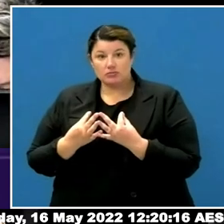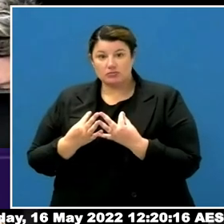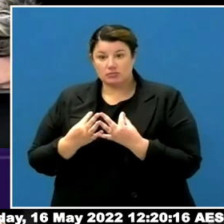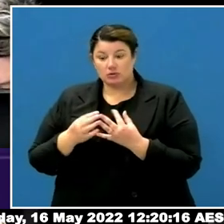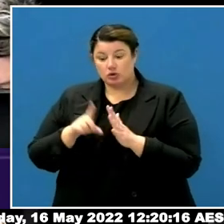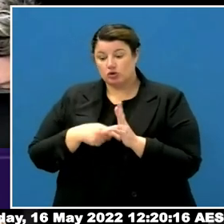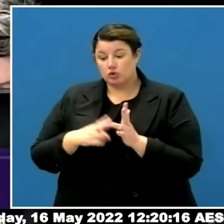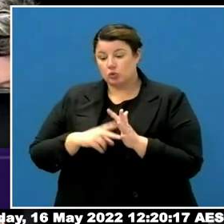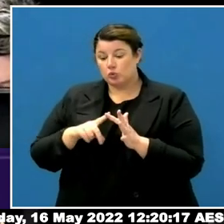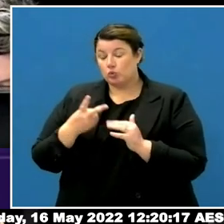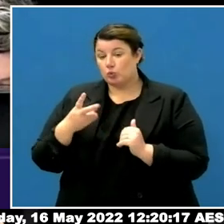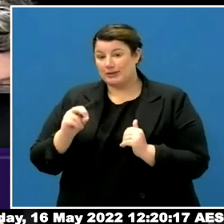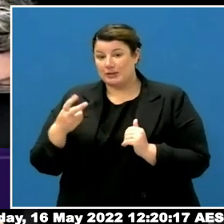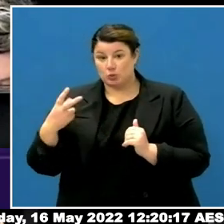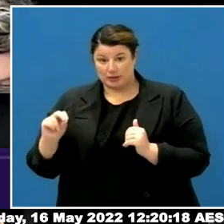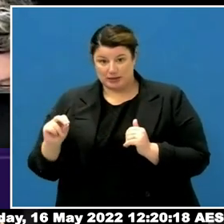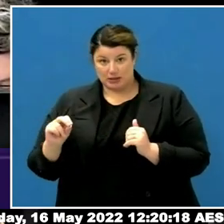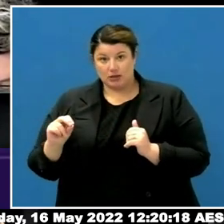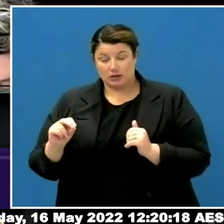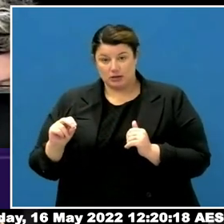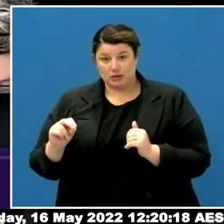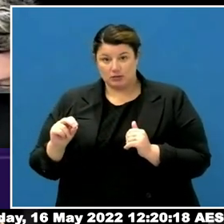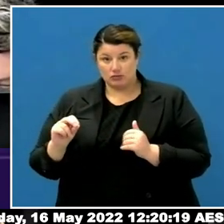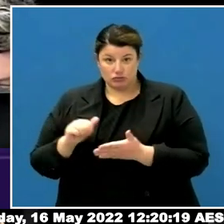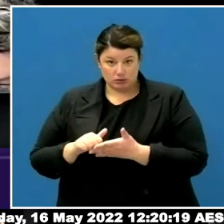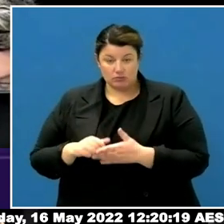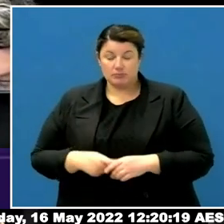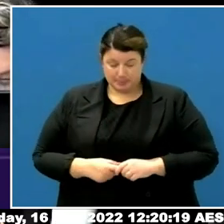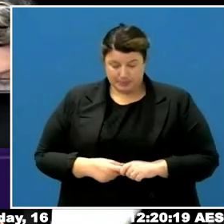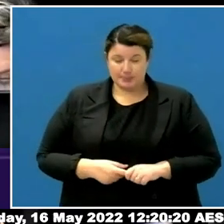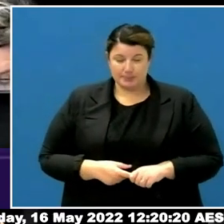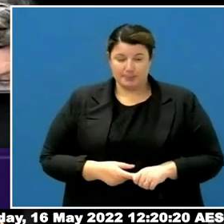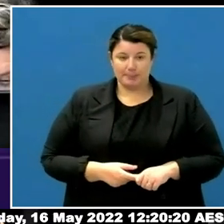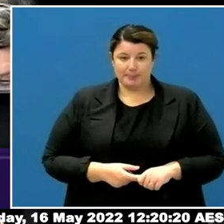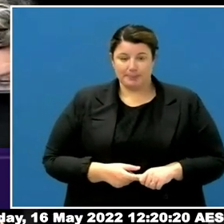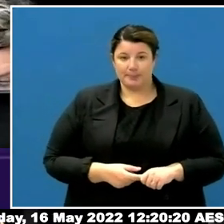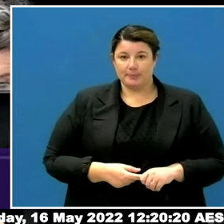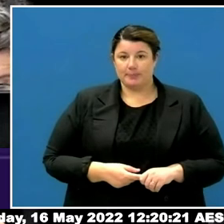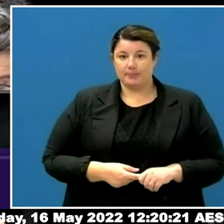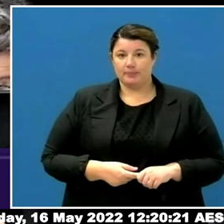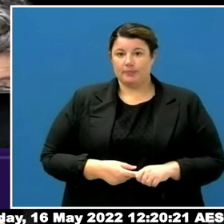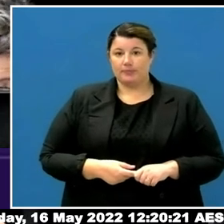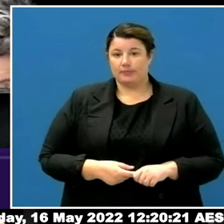2020? SALLY: Yes. And you were copied into at least one email -